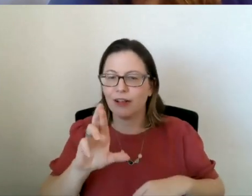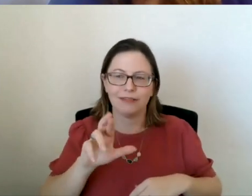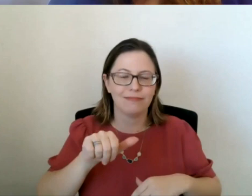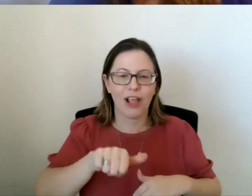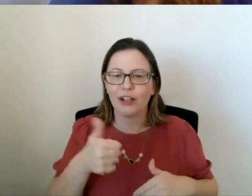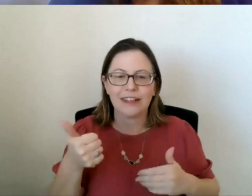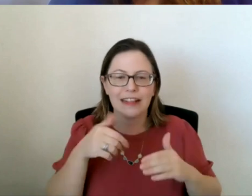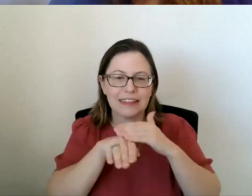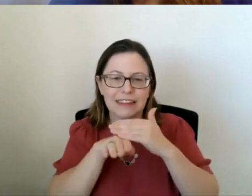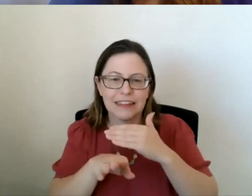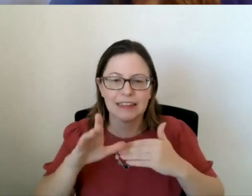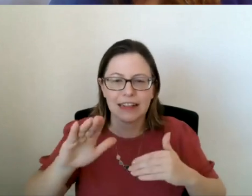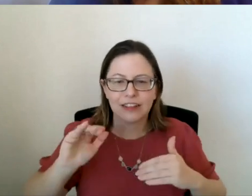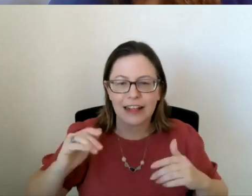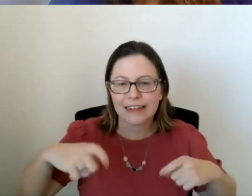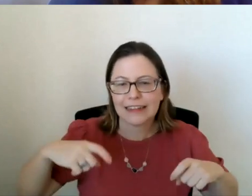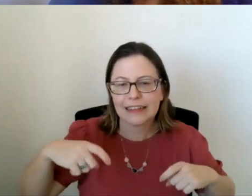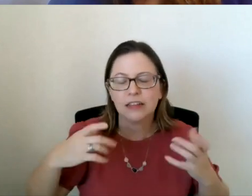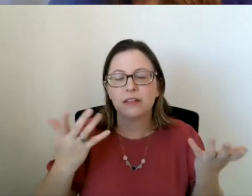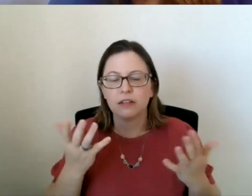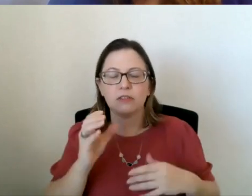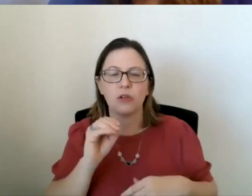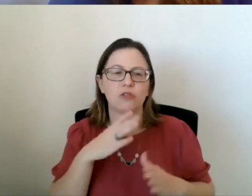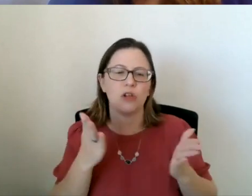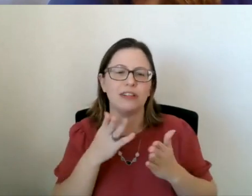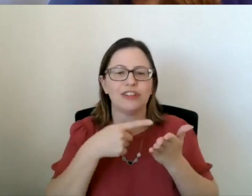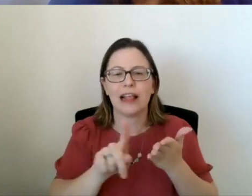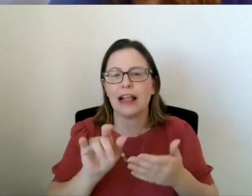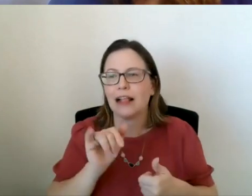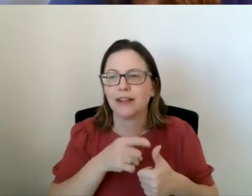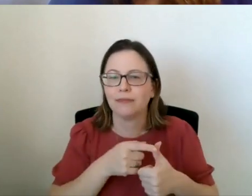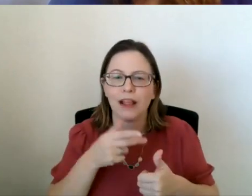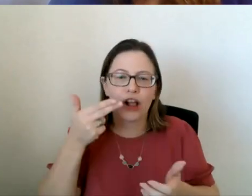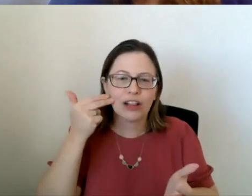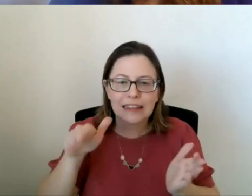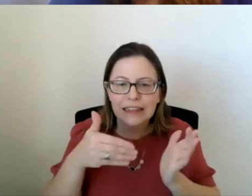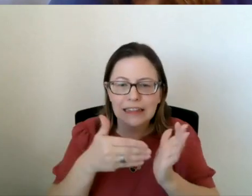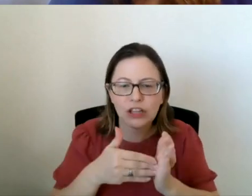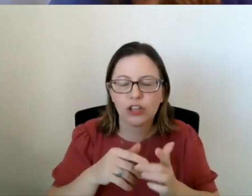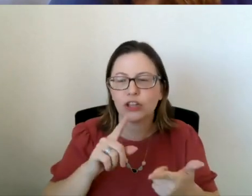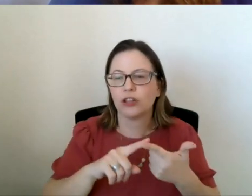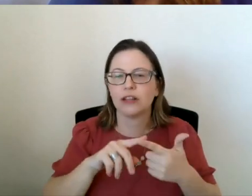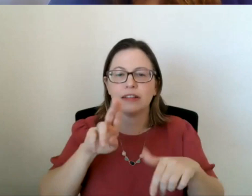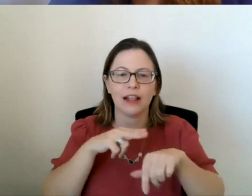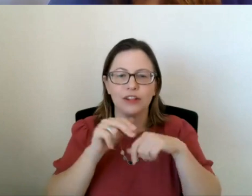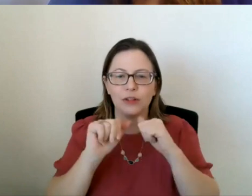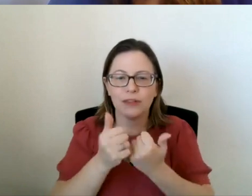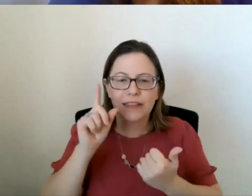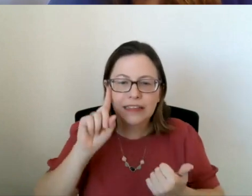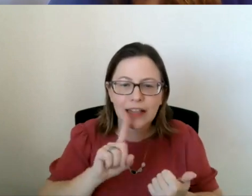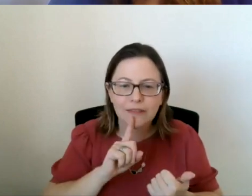that it applies but I would say checking things with places like the Laurent Clerc,